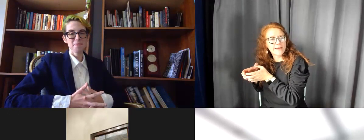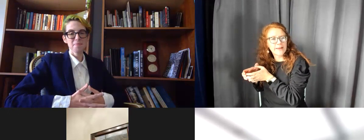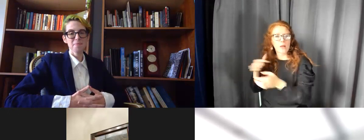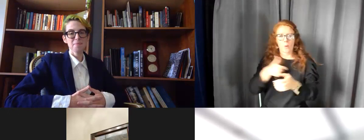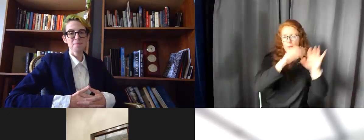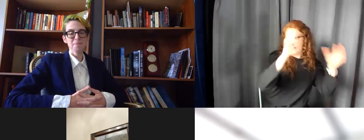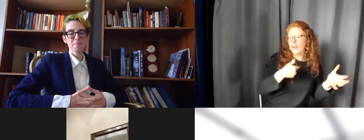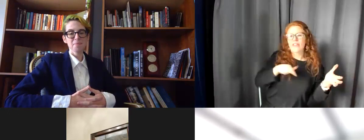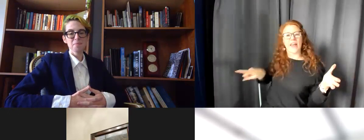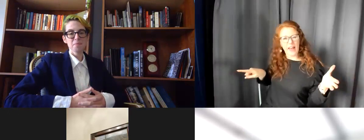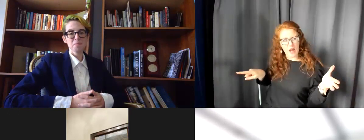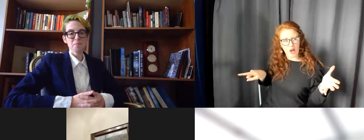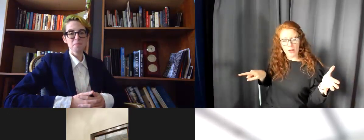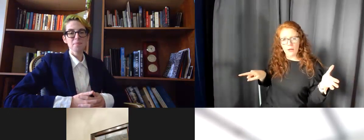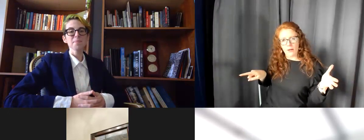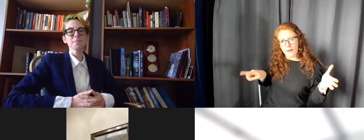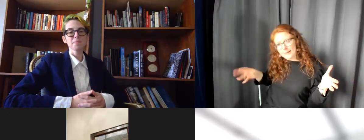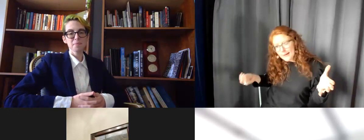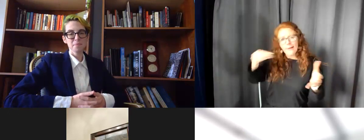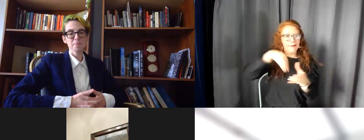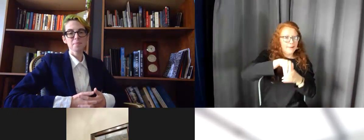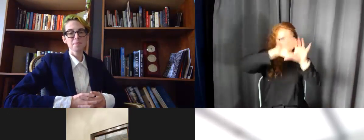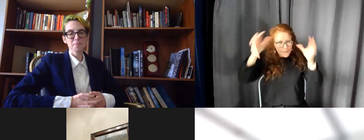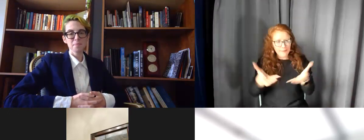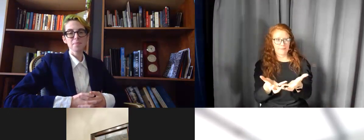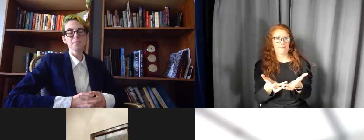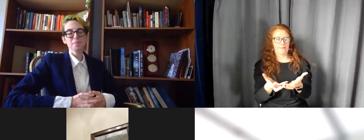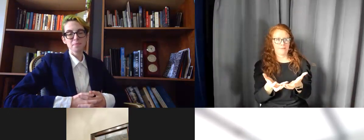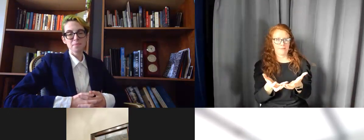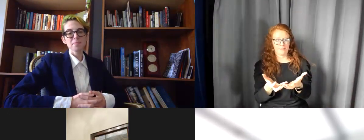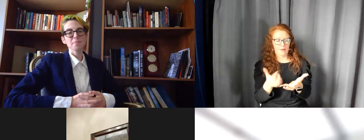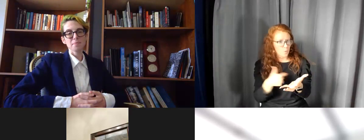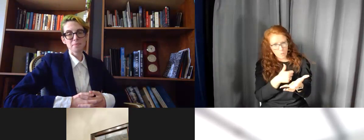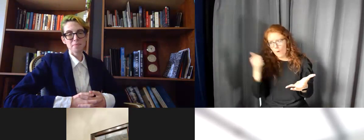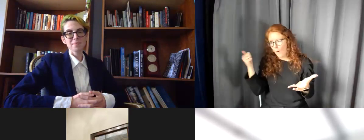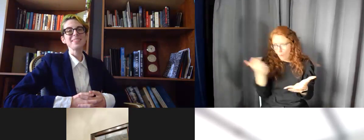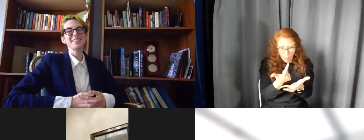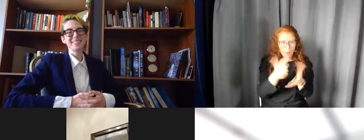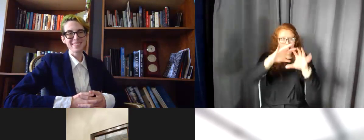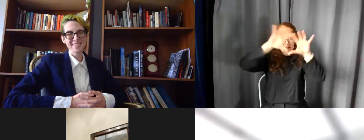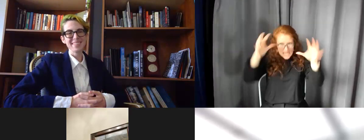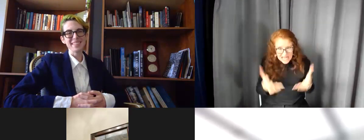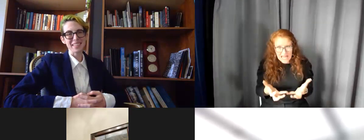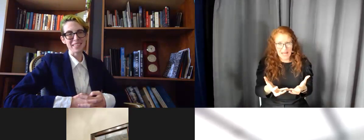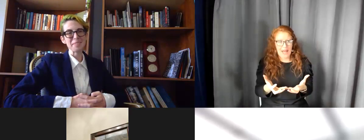Jordan Radford: oh, us that human experience we are all in the Jordan Radford: So